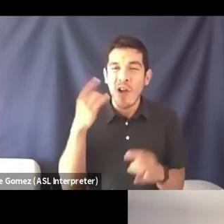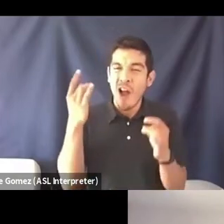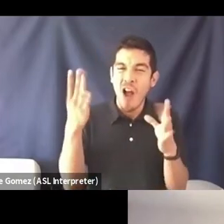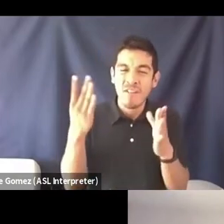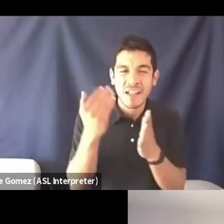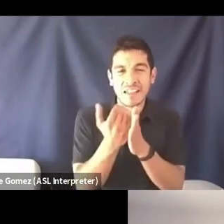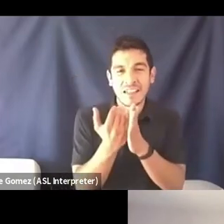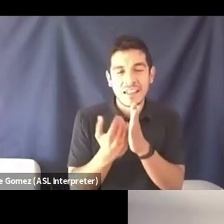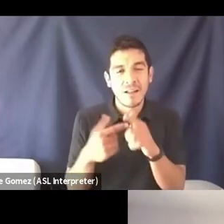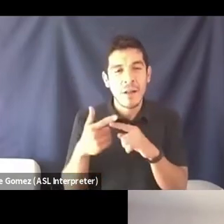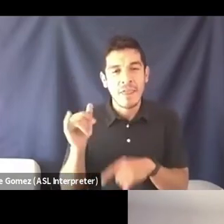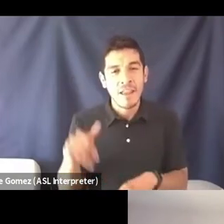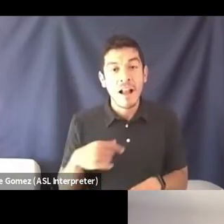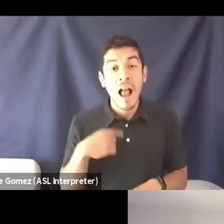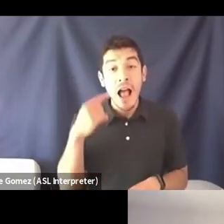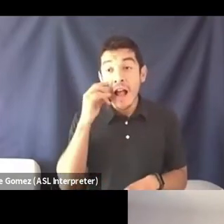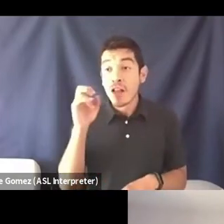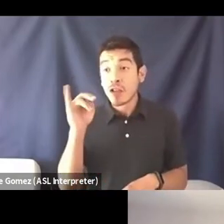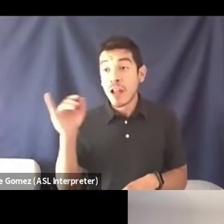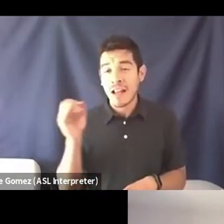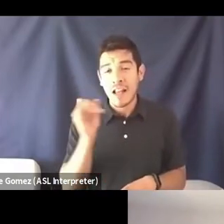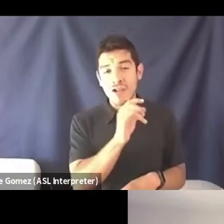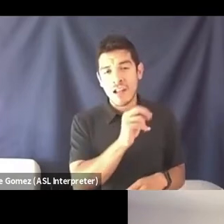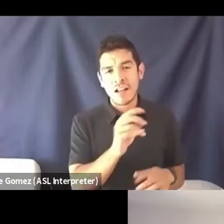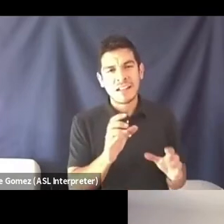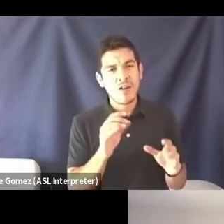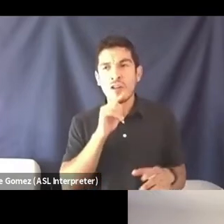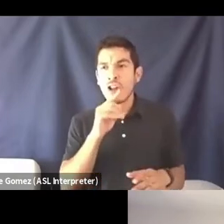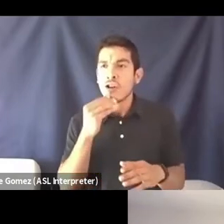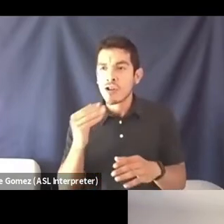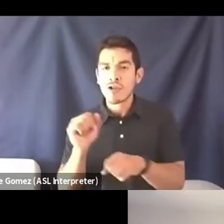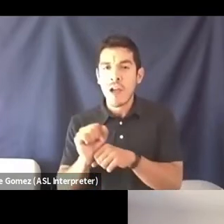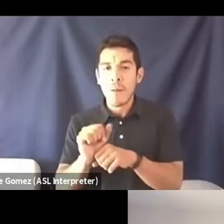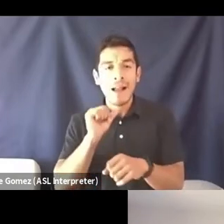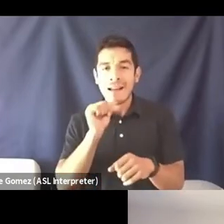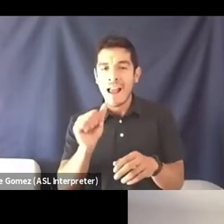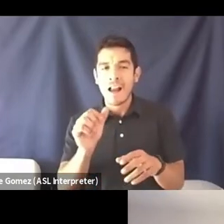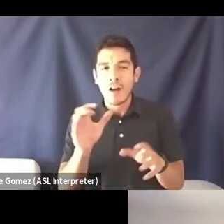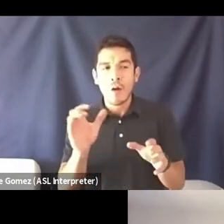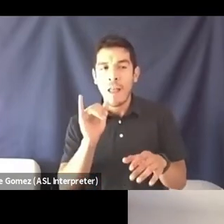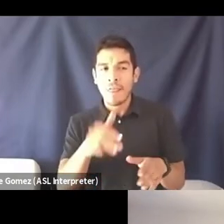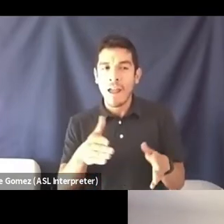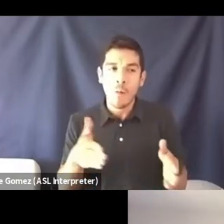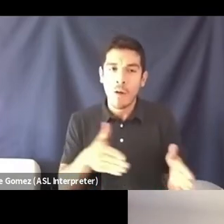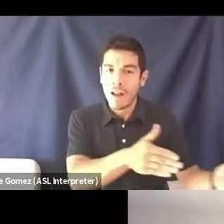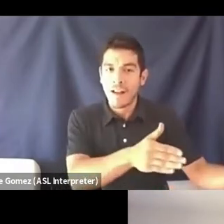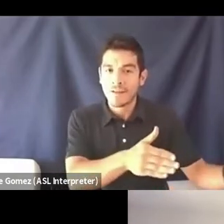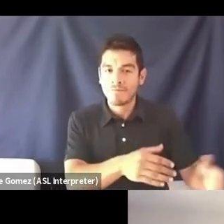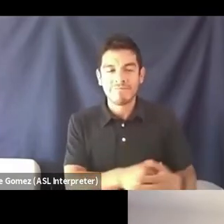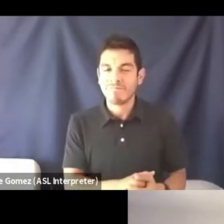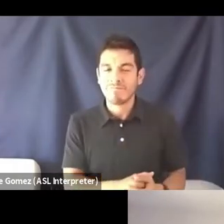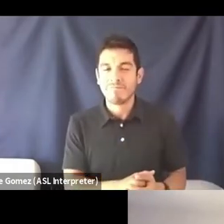So I think Jenny and Shilin did a great job of not going down that really sort of terrible dangerous road.